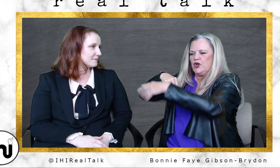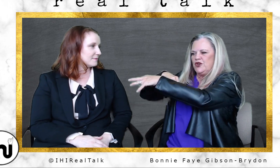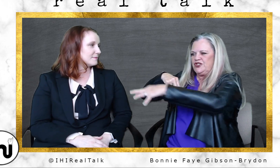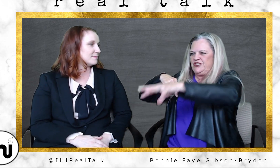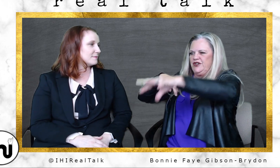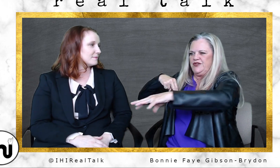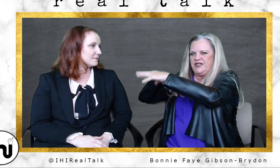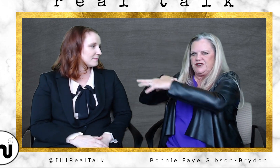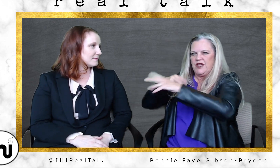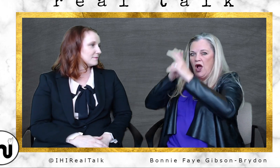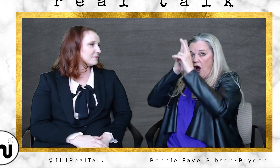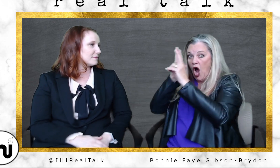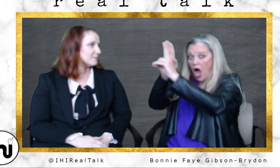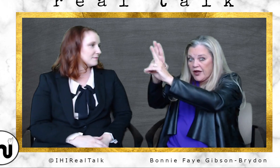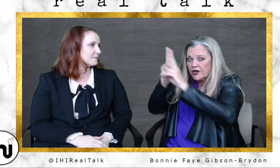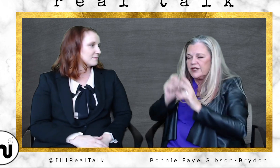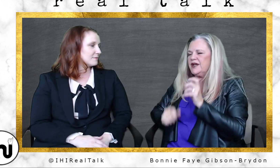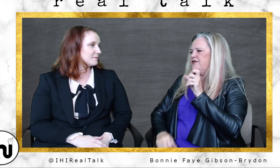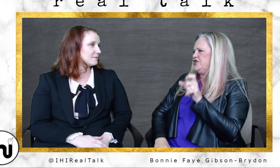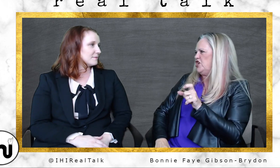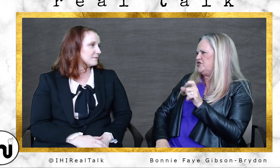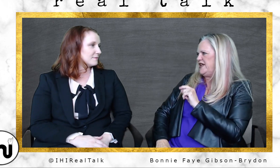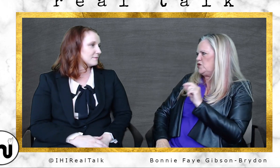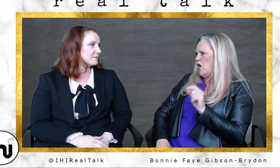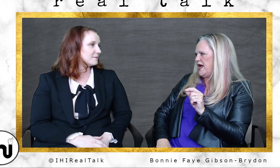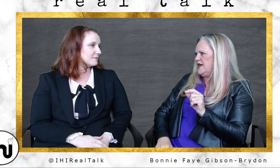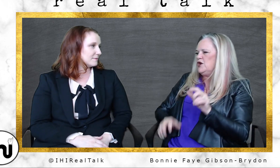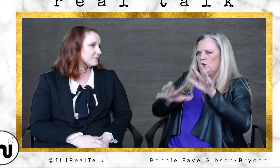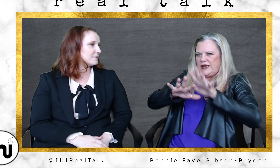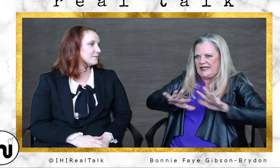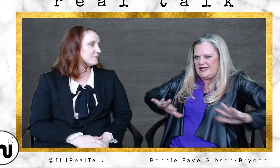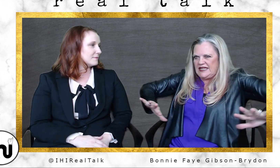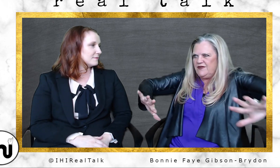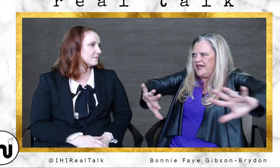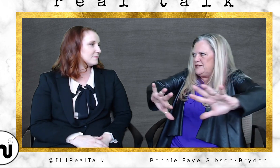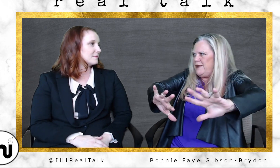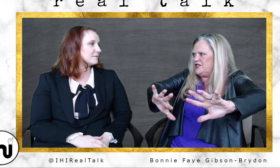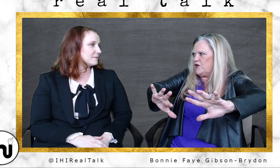So there's still this honoring of the judge. That's why. We leave that space free